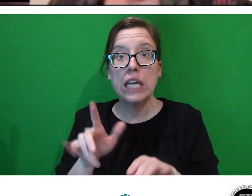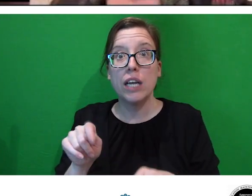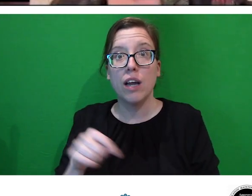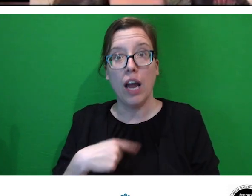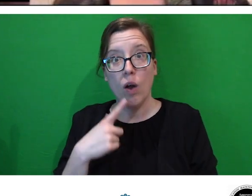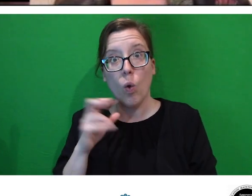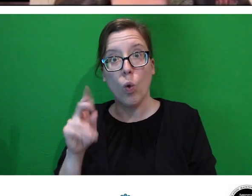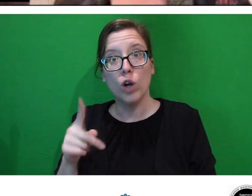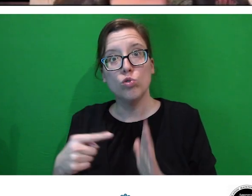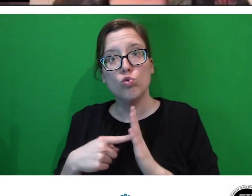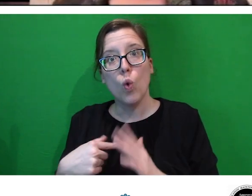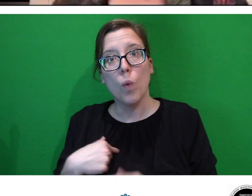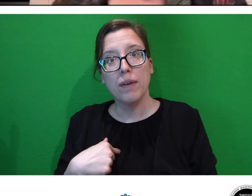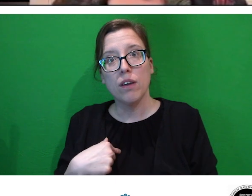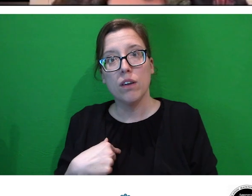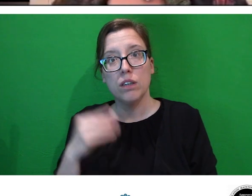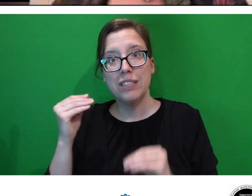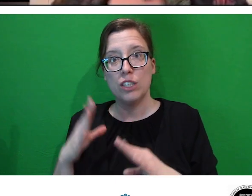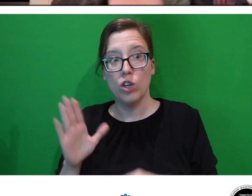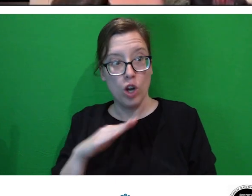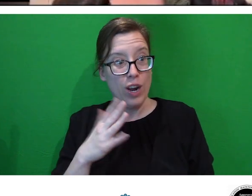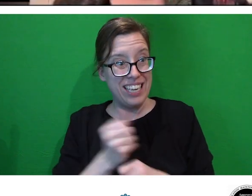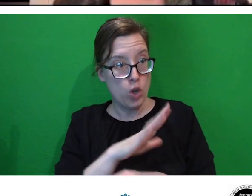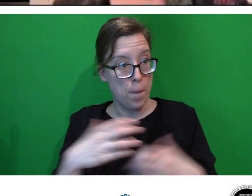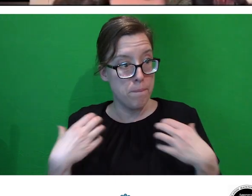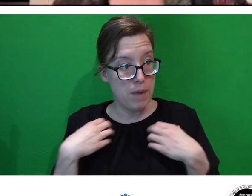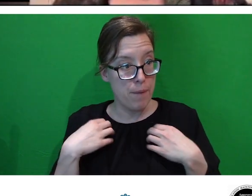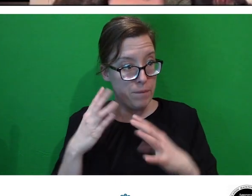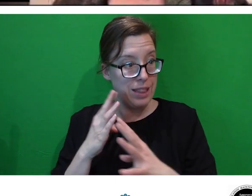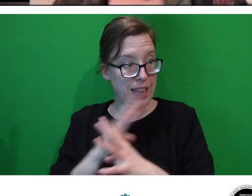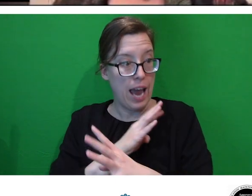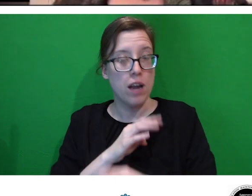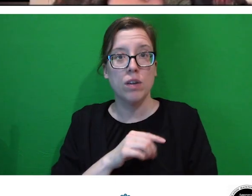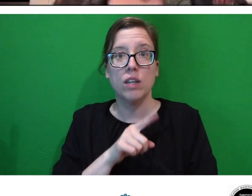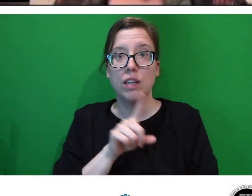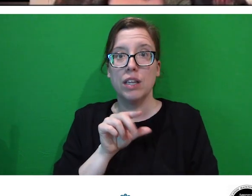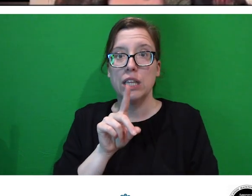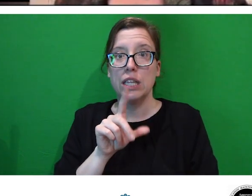Linda's learned so much because when I say, 'Get your backpack and line up',